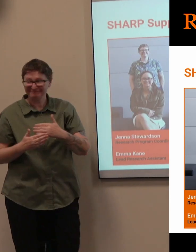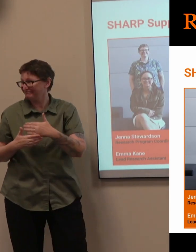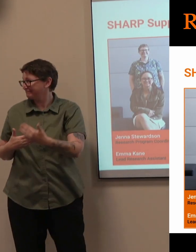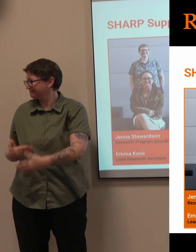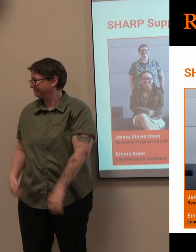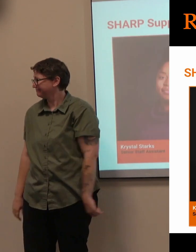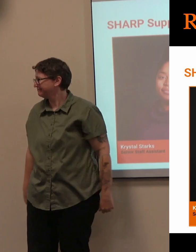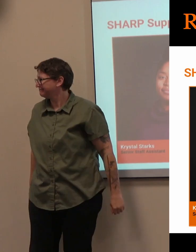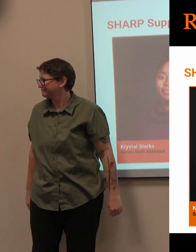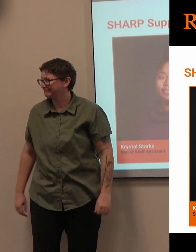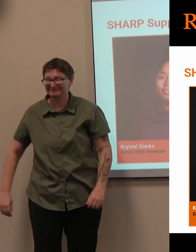Okay, next.